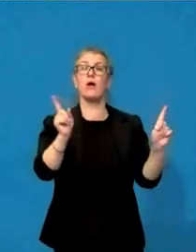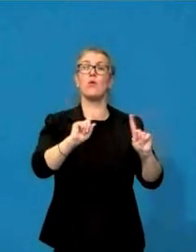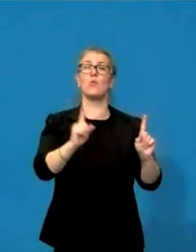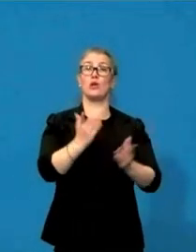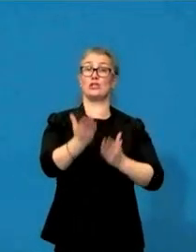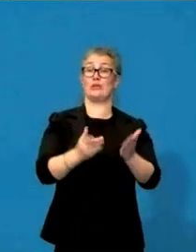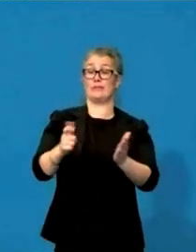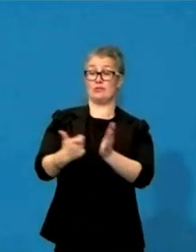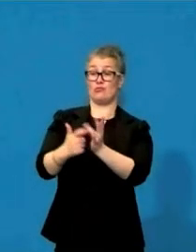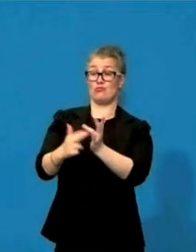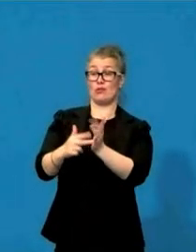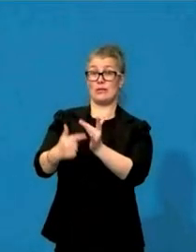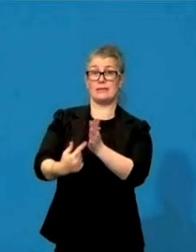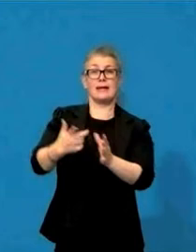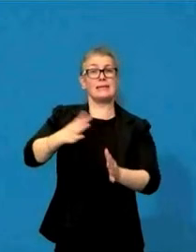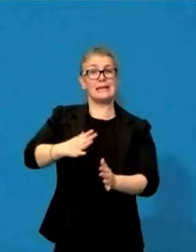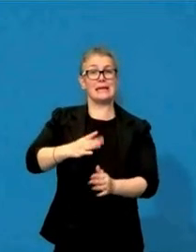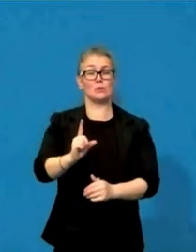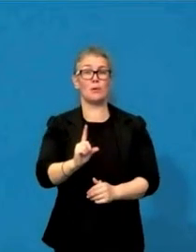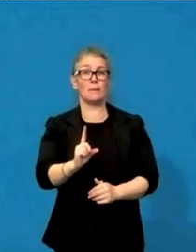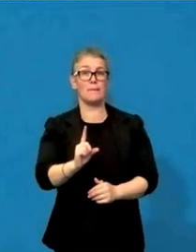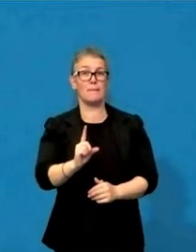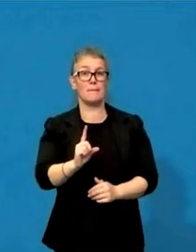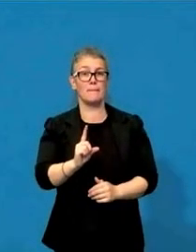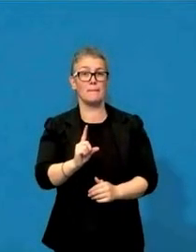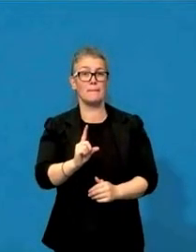to access and how far do they come from?